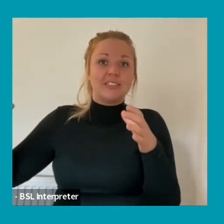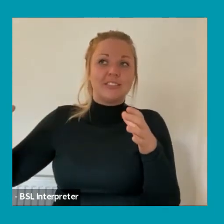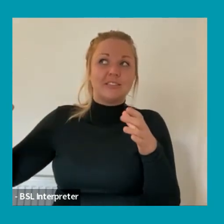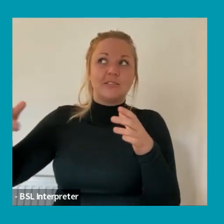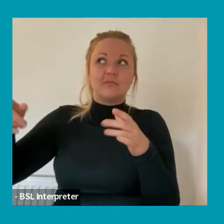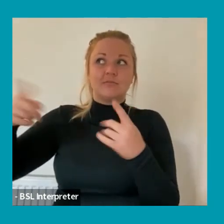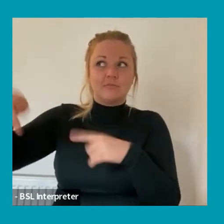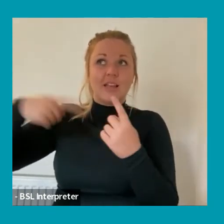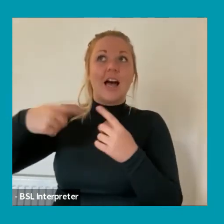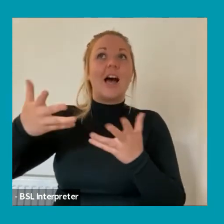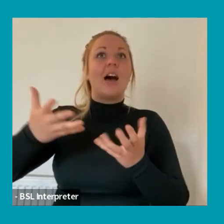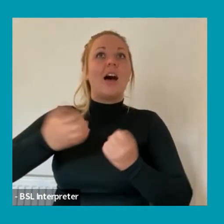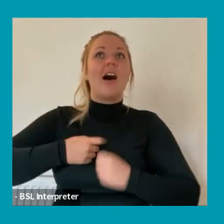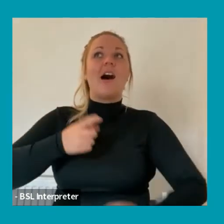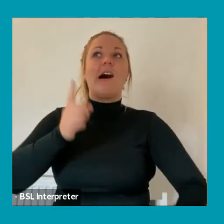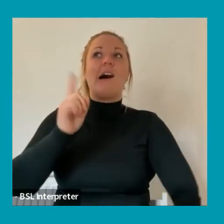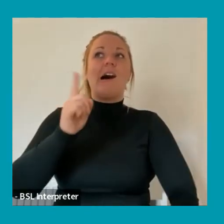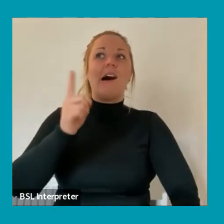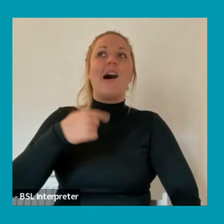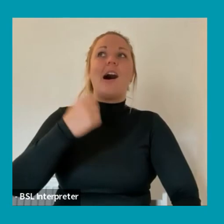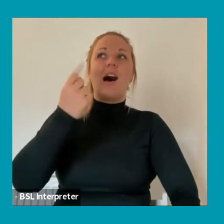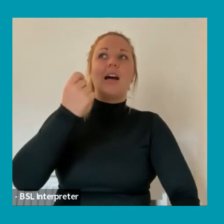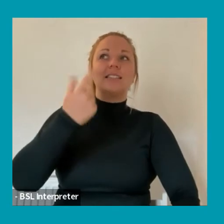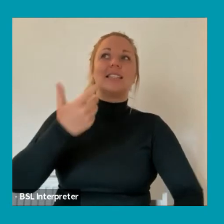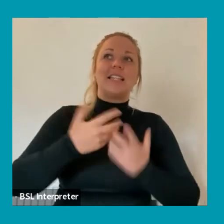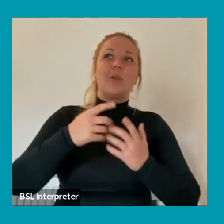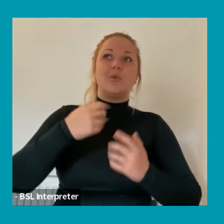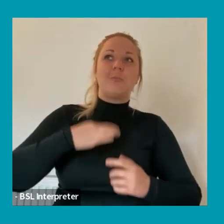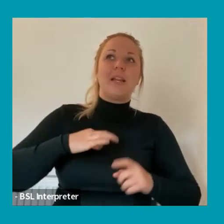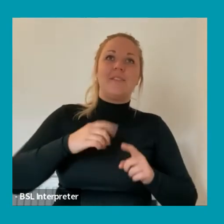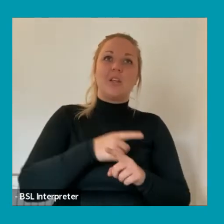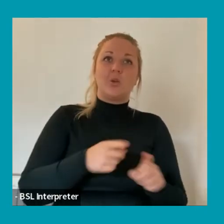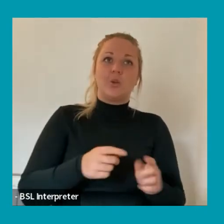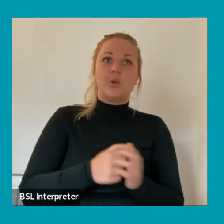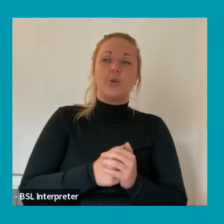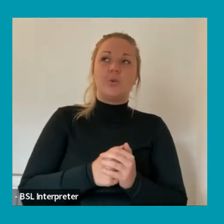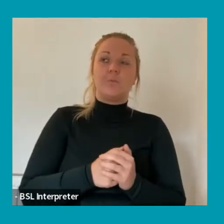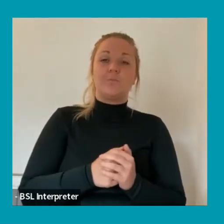So I think we saw this ripple on. So in September we did the race one.